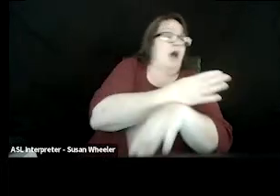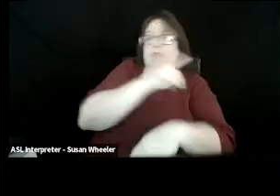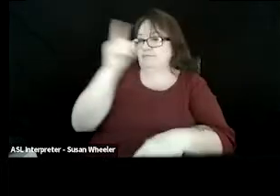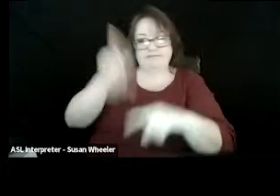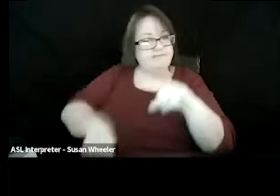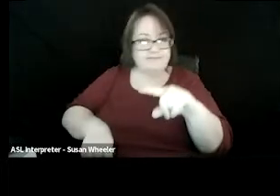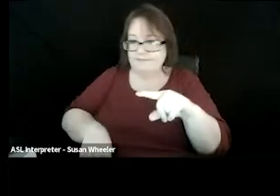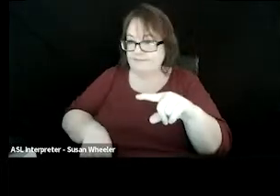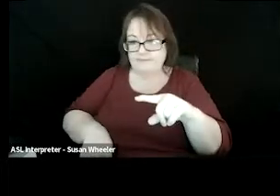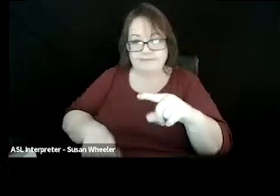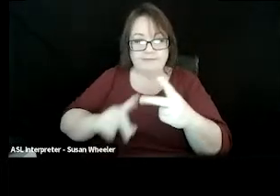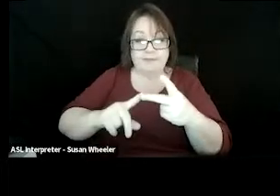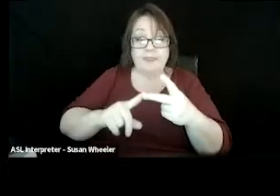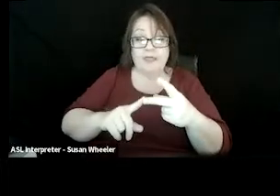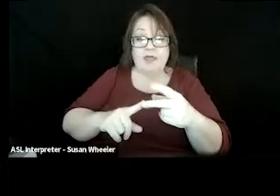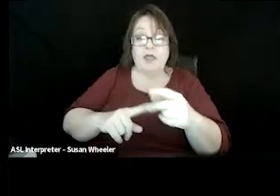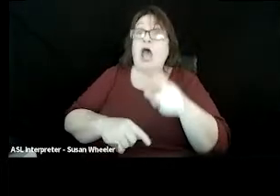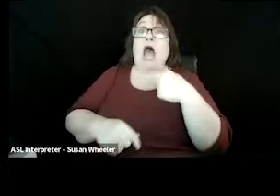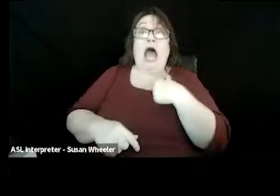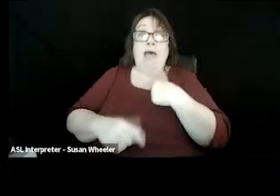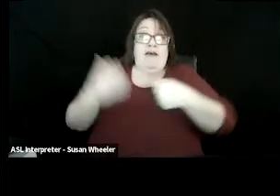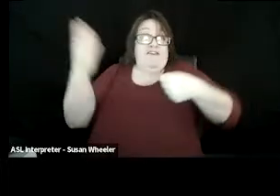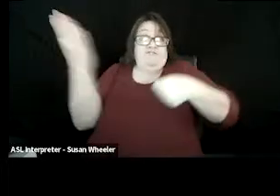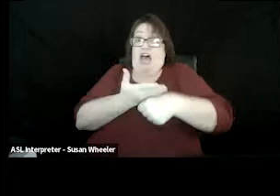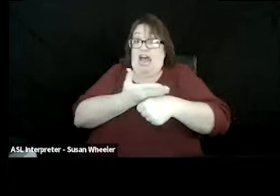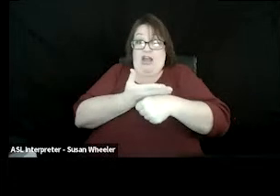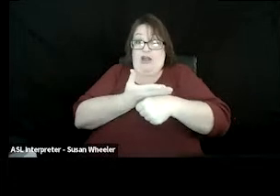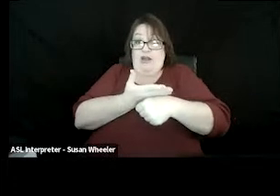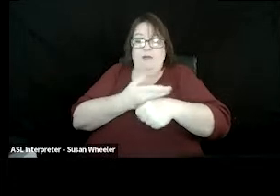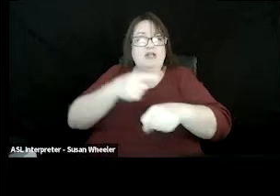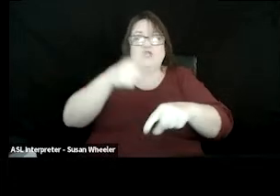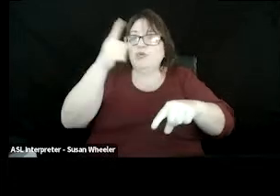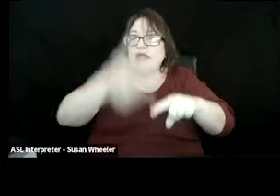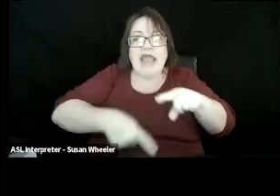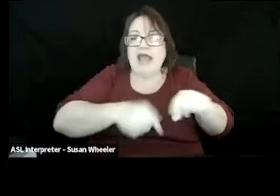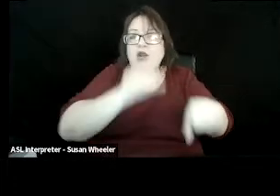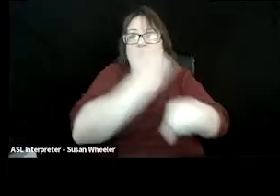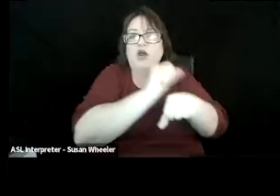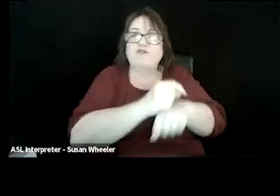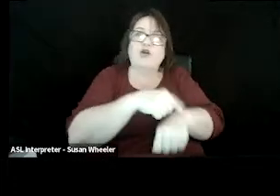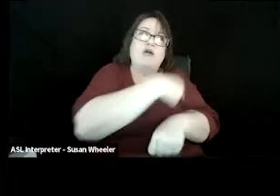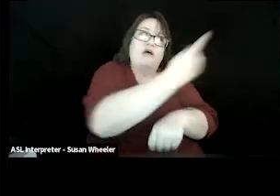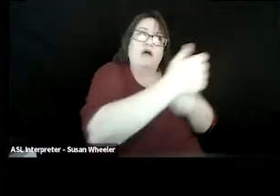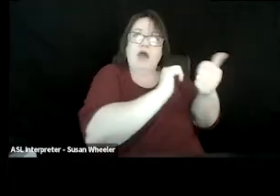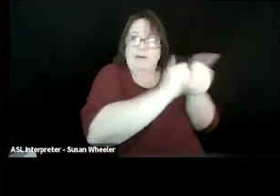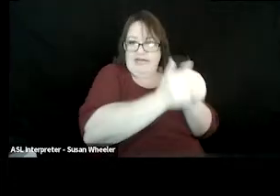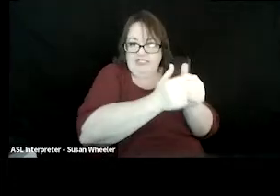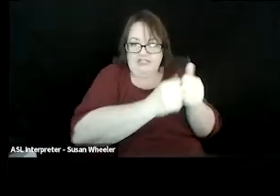You're fired but you can't work for our competition, that's a non-compete, you're fired, but if you get another offer,